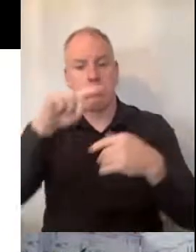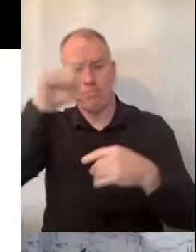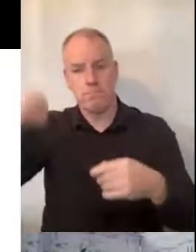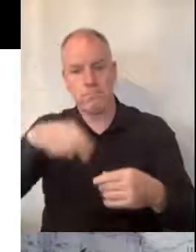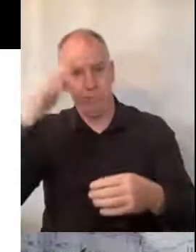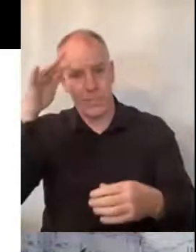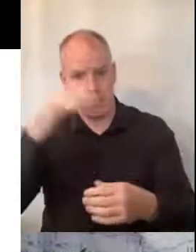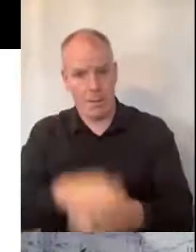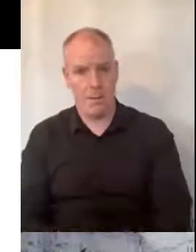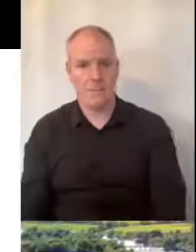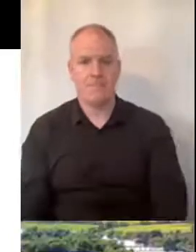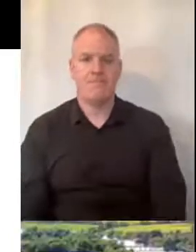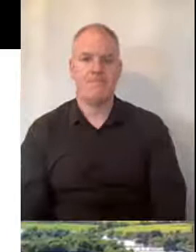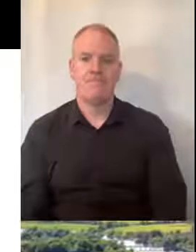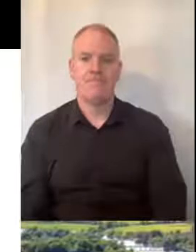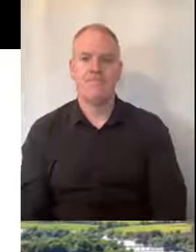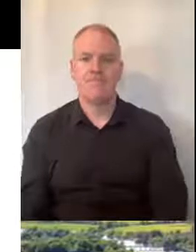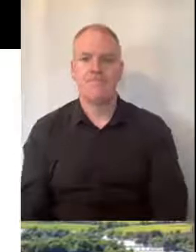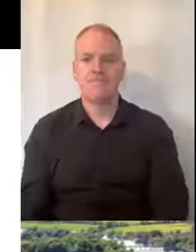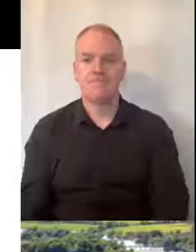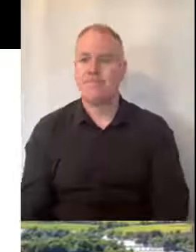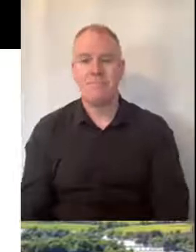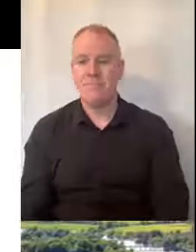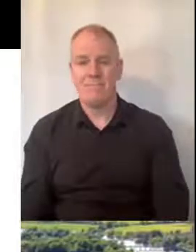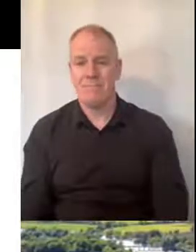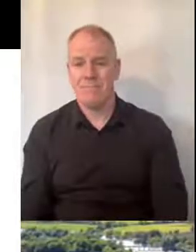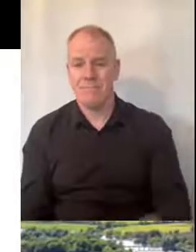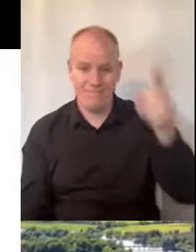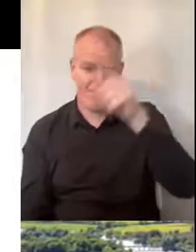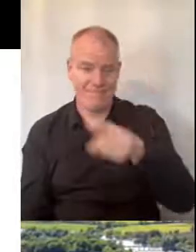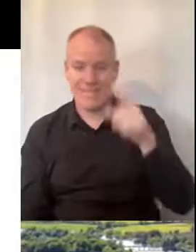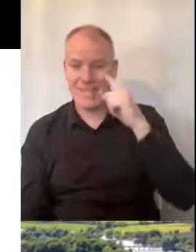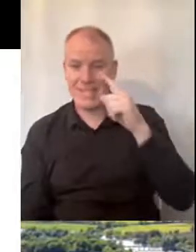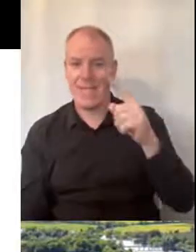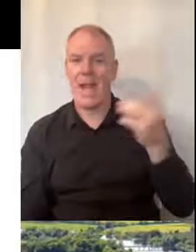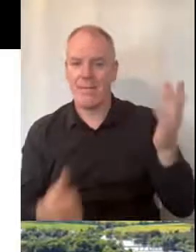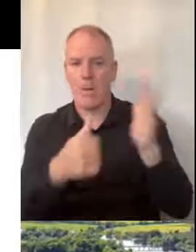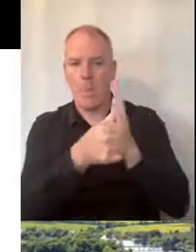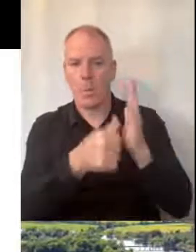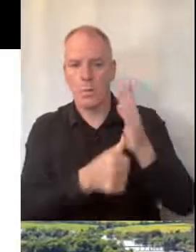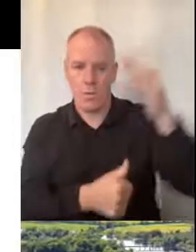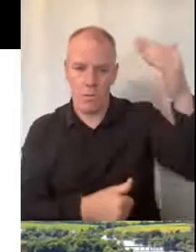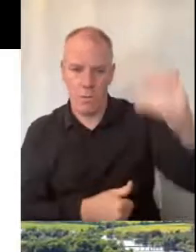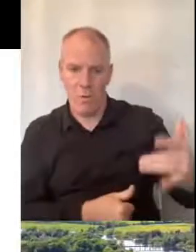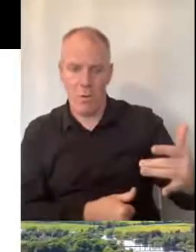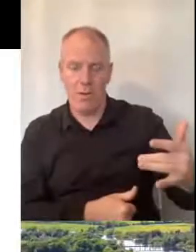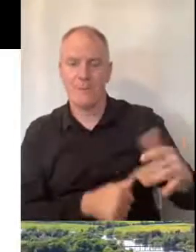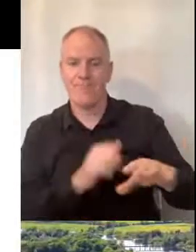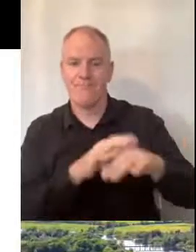So you're not really expected to see. I have a poster in the link tree of the image on the left hand side.